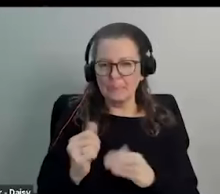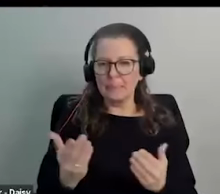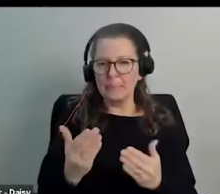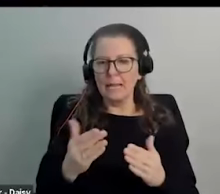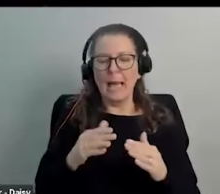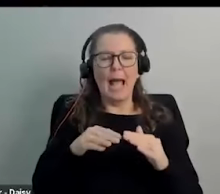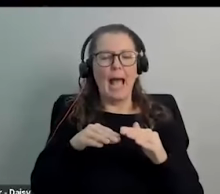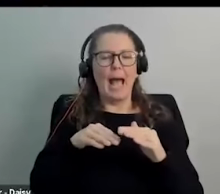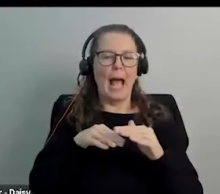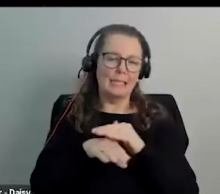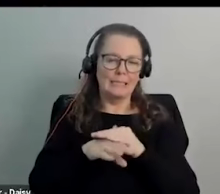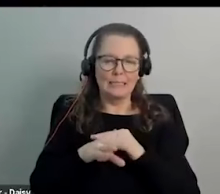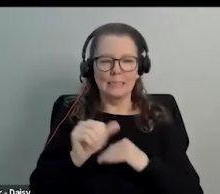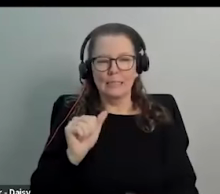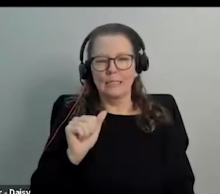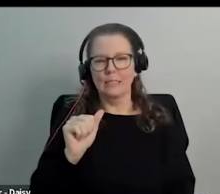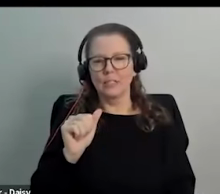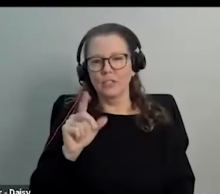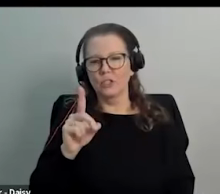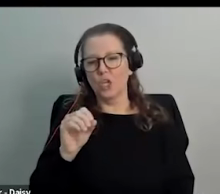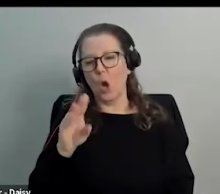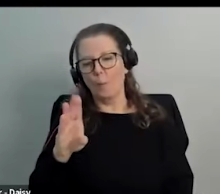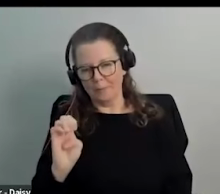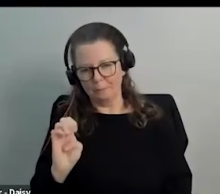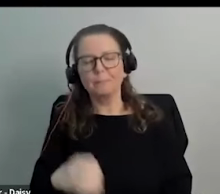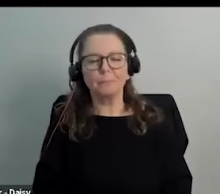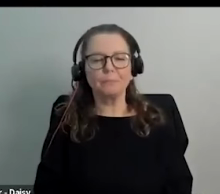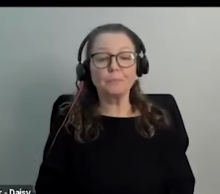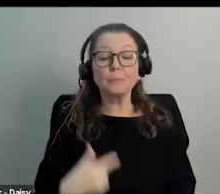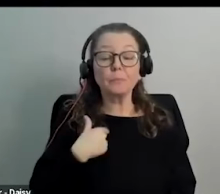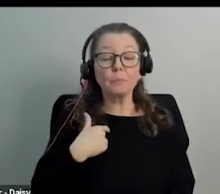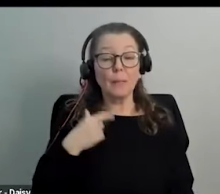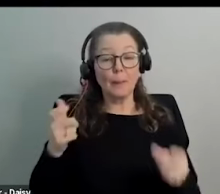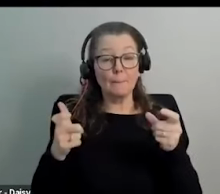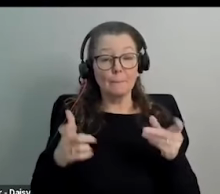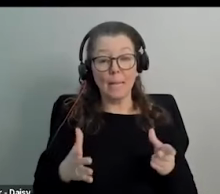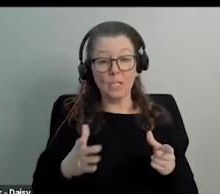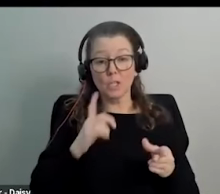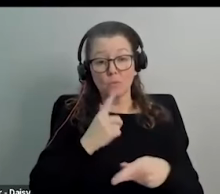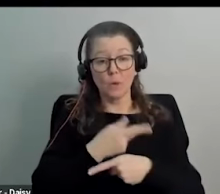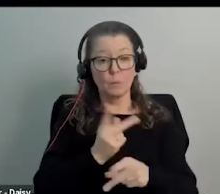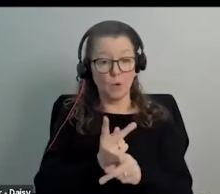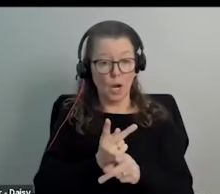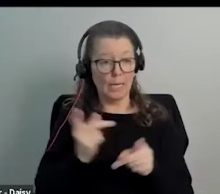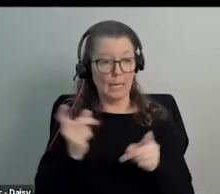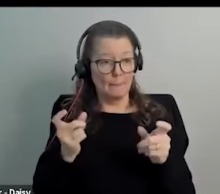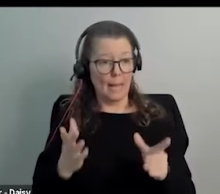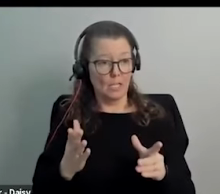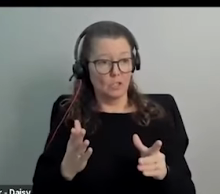I am a manager of our product managers on the corporate accessibility team.